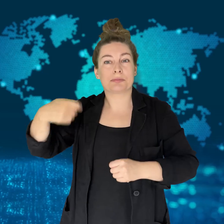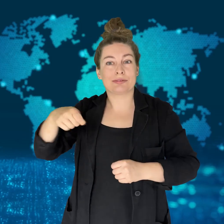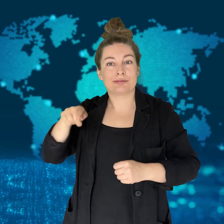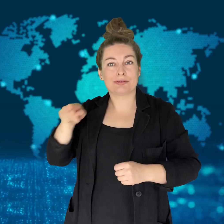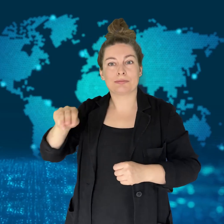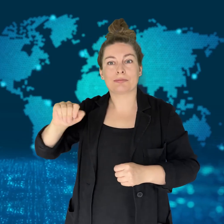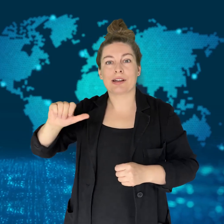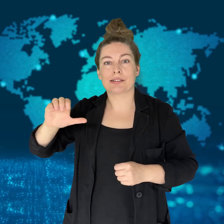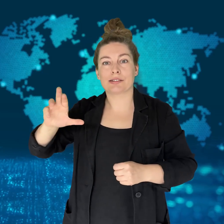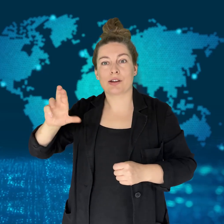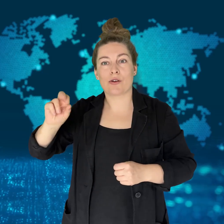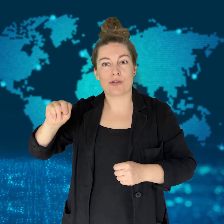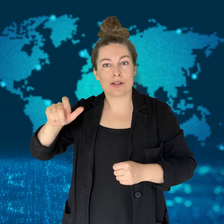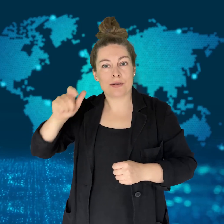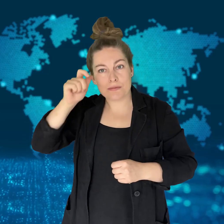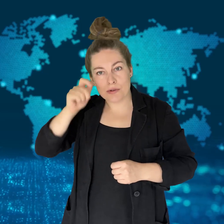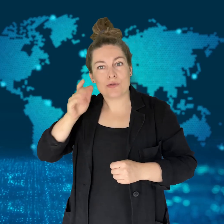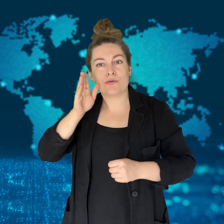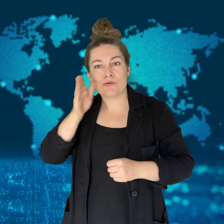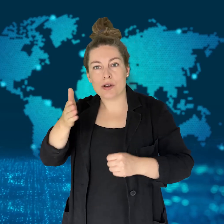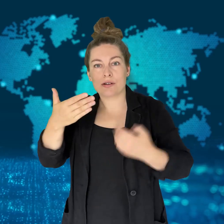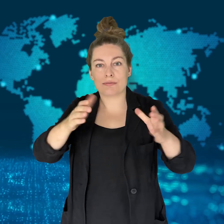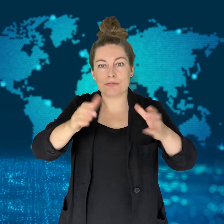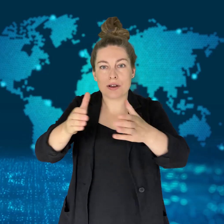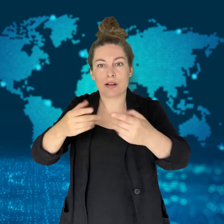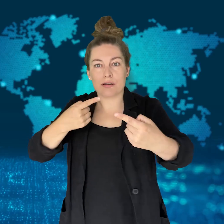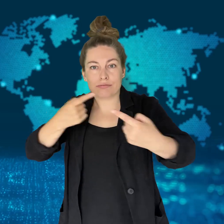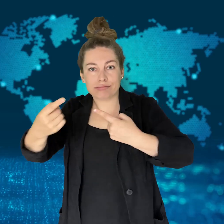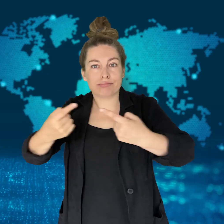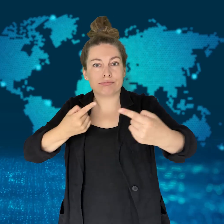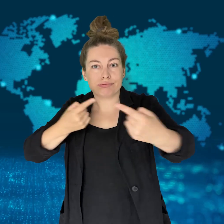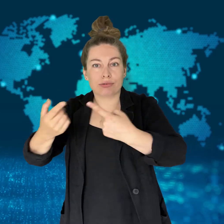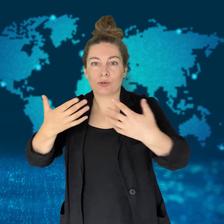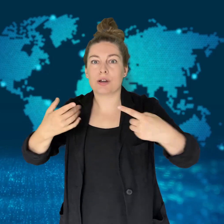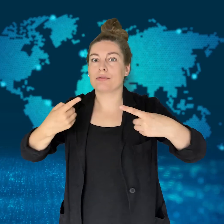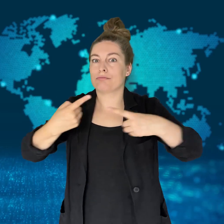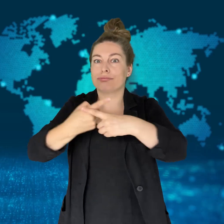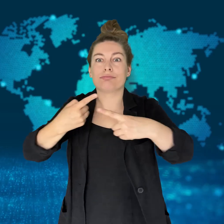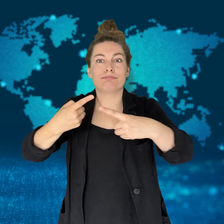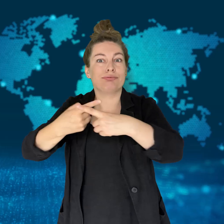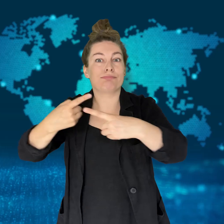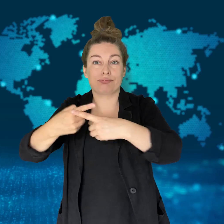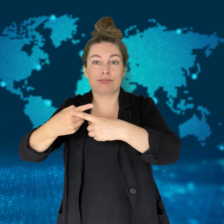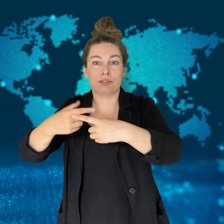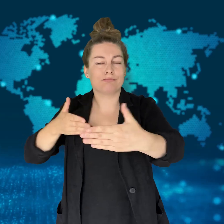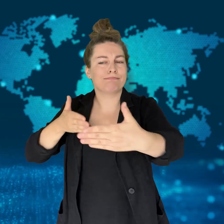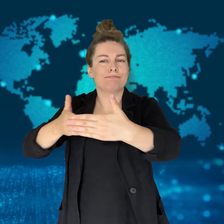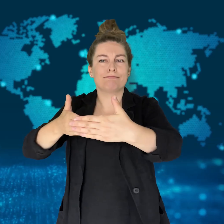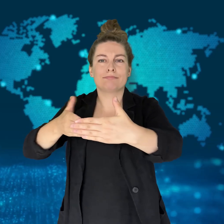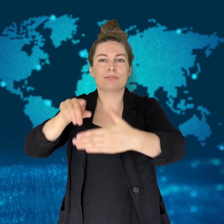the government since the Nazi era.